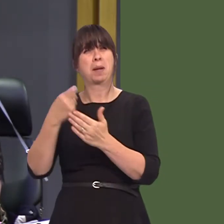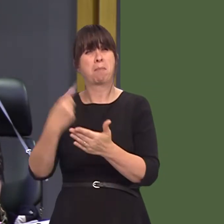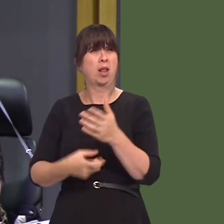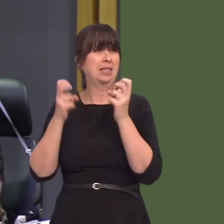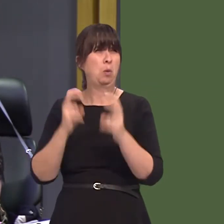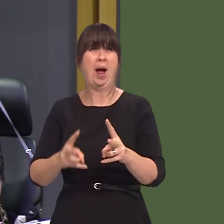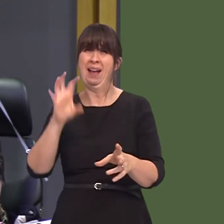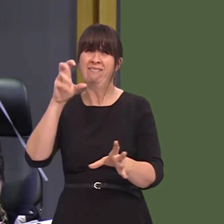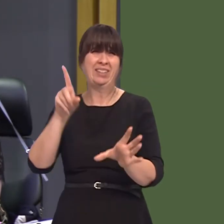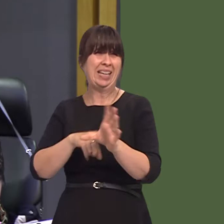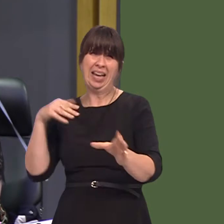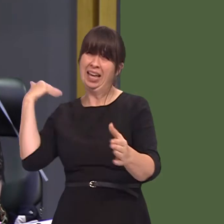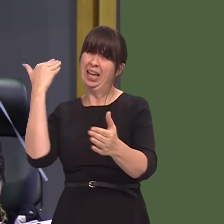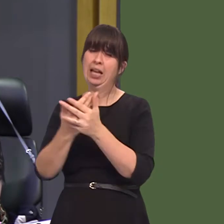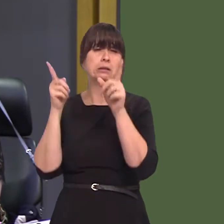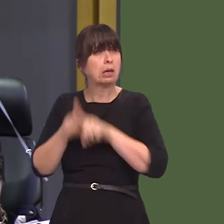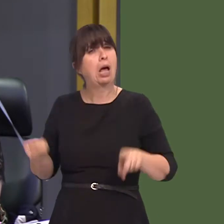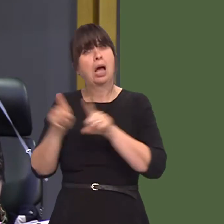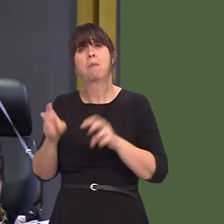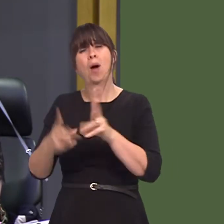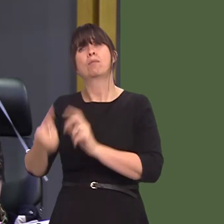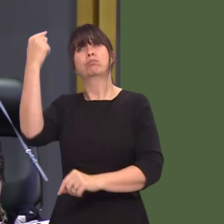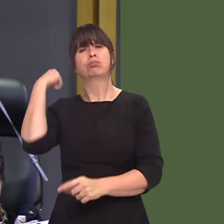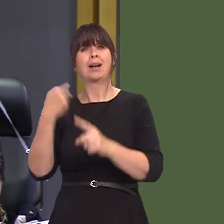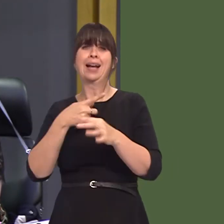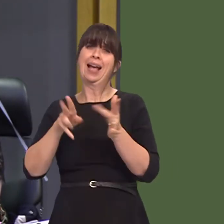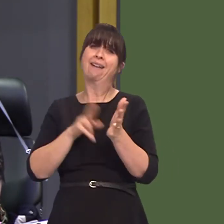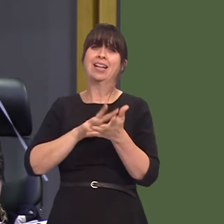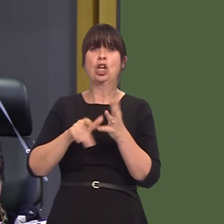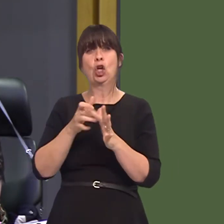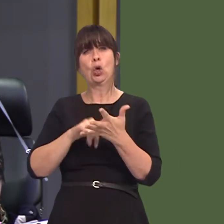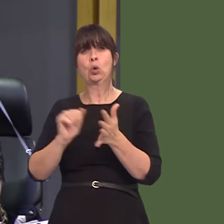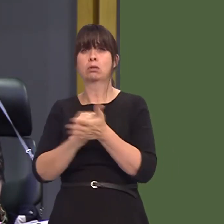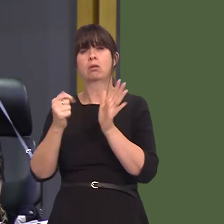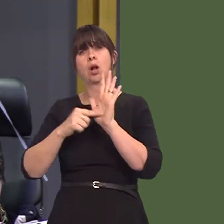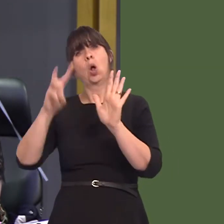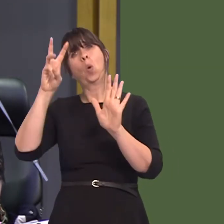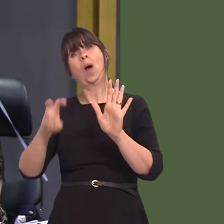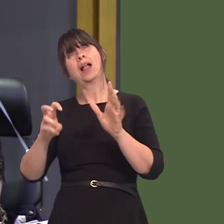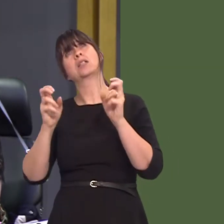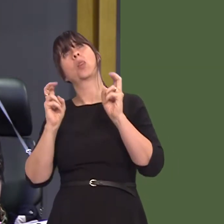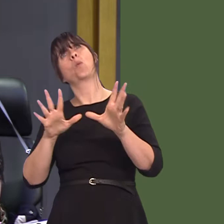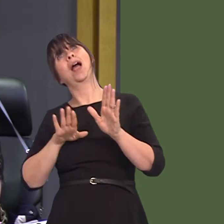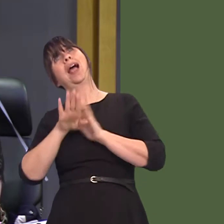back 50 years to when Cledwyn Hughes produced ëWales: The Way Aheadí in 1967. It hasnít worked.